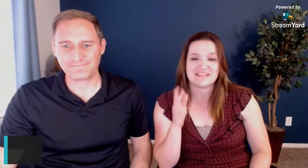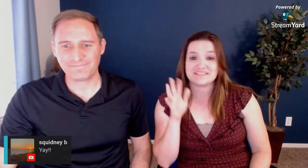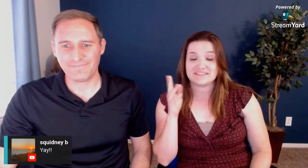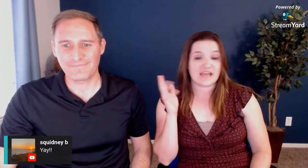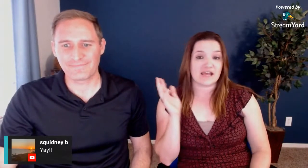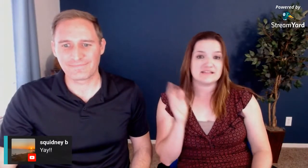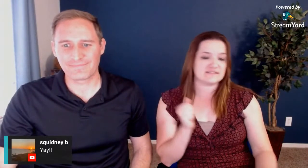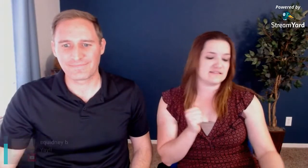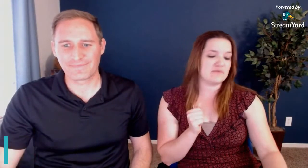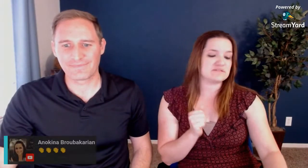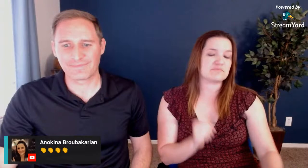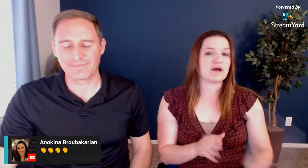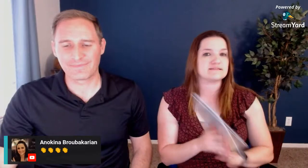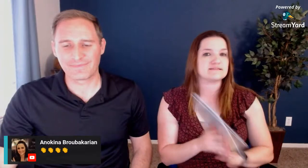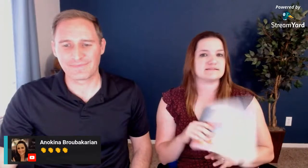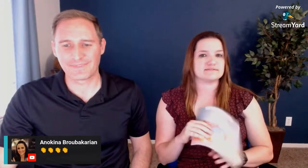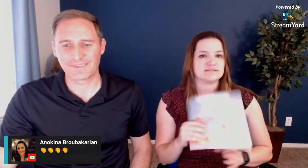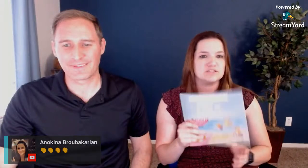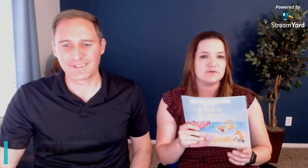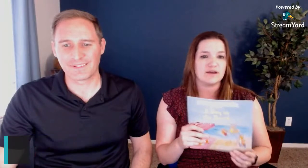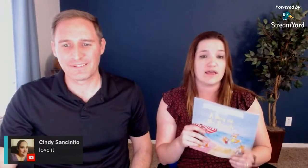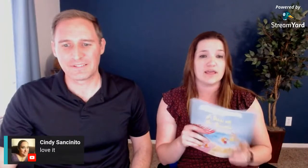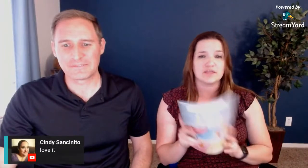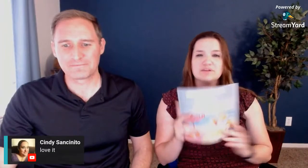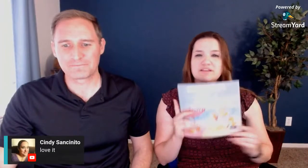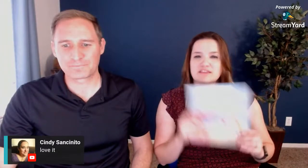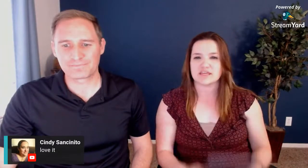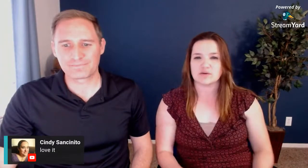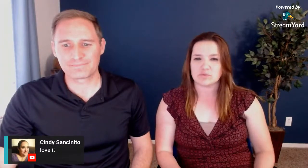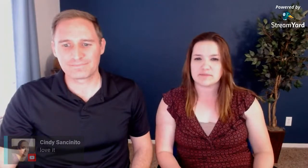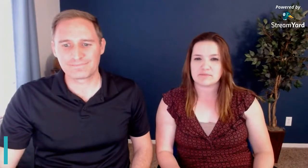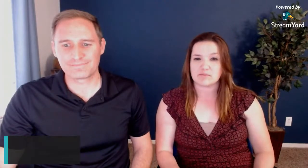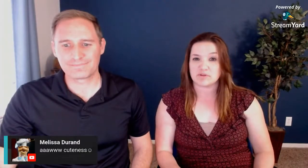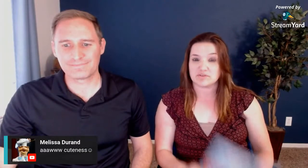it's yeah it's it was a process to do it like you wouldn't think it would be but when you do